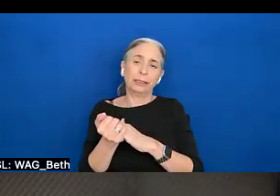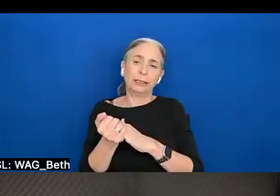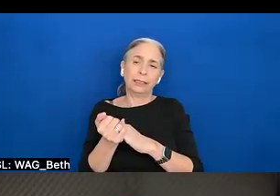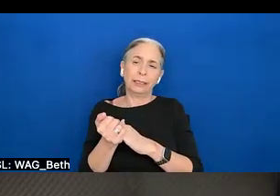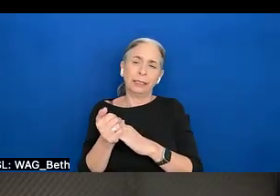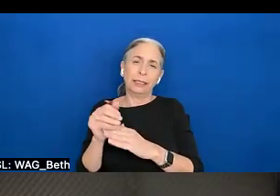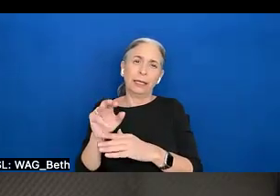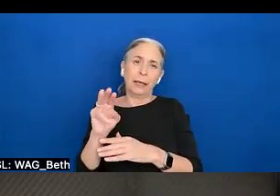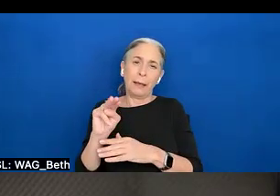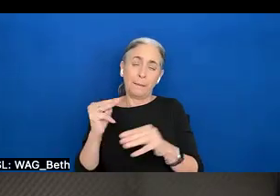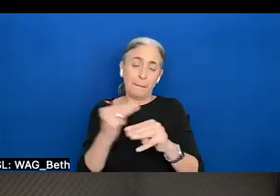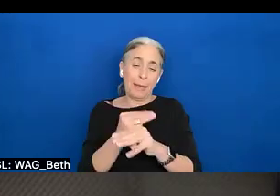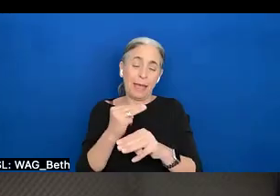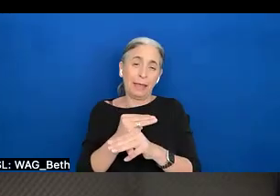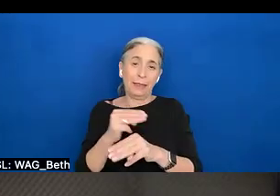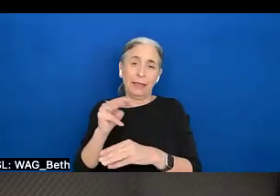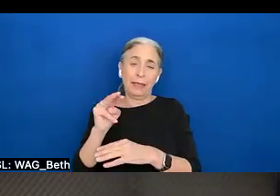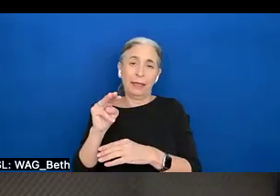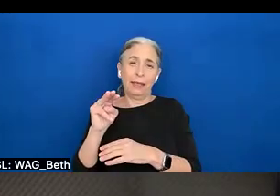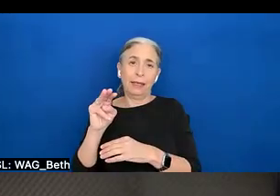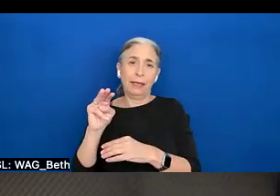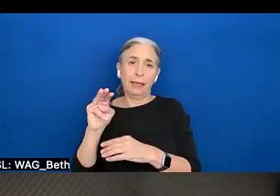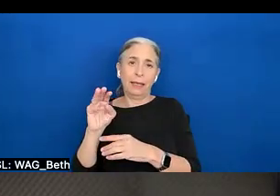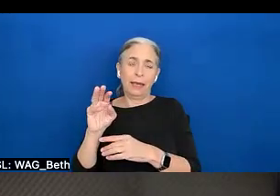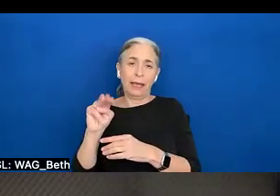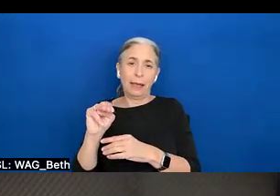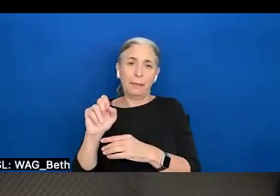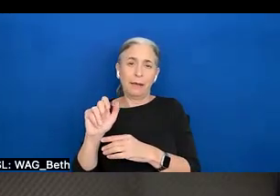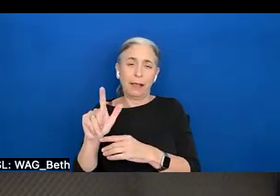math ML files to PDF.